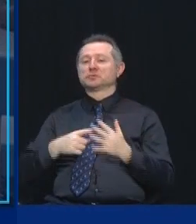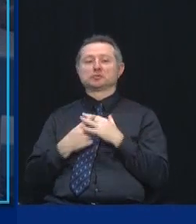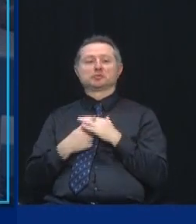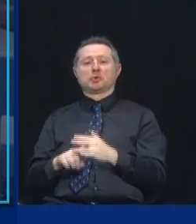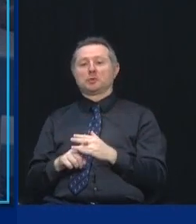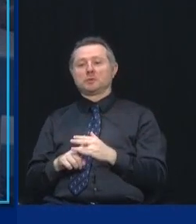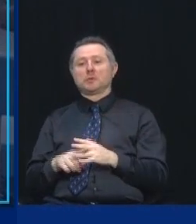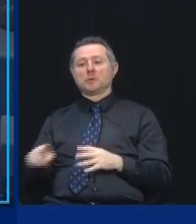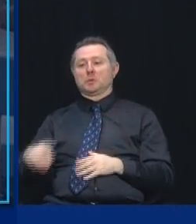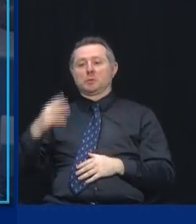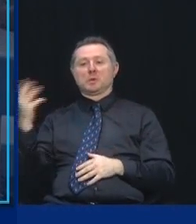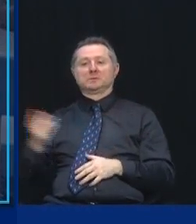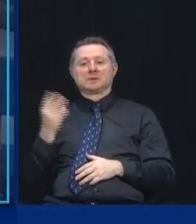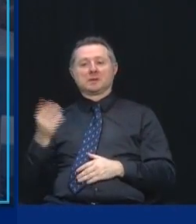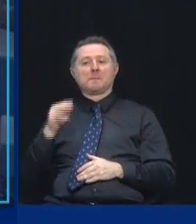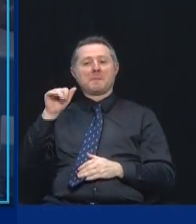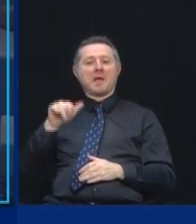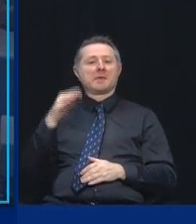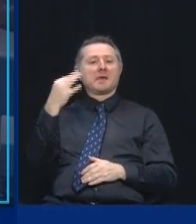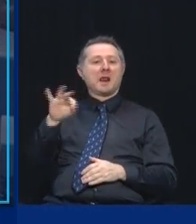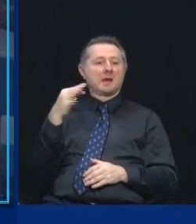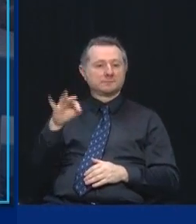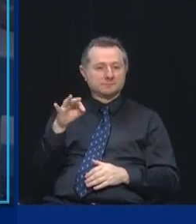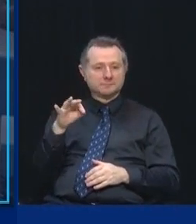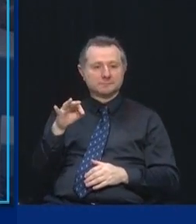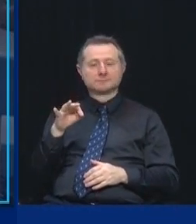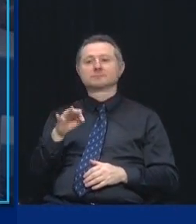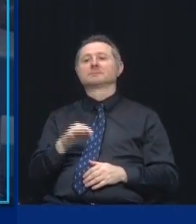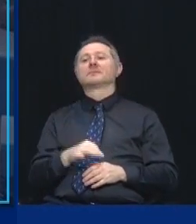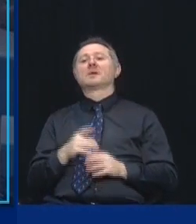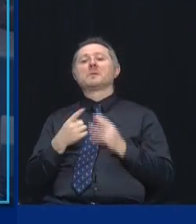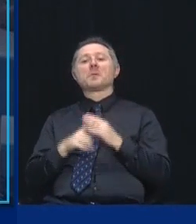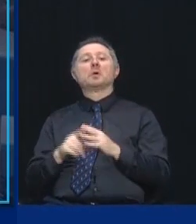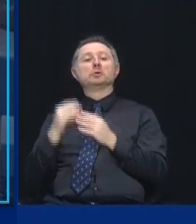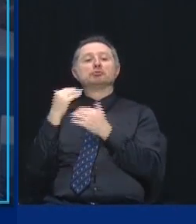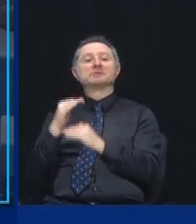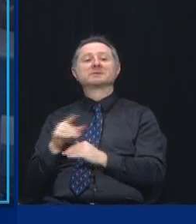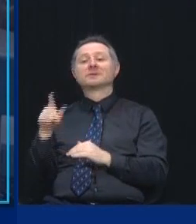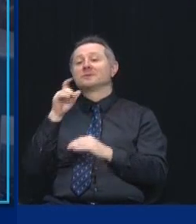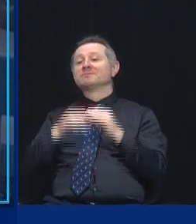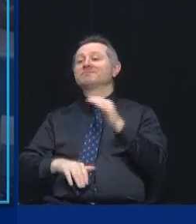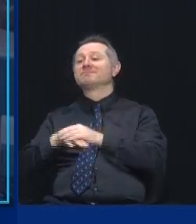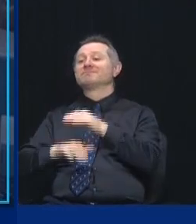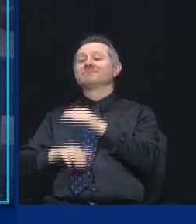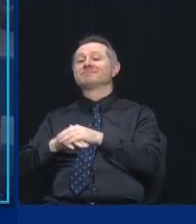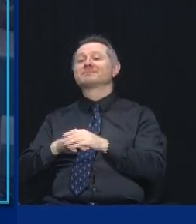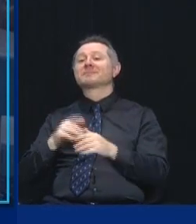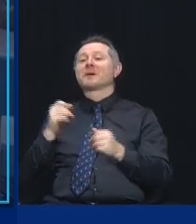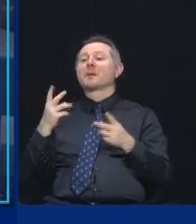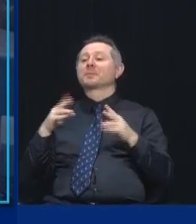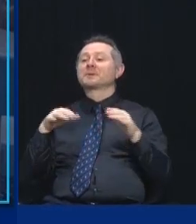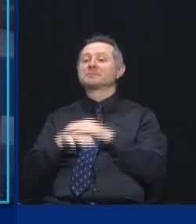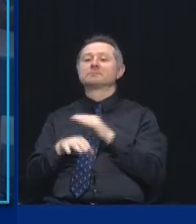THE TRISTATE AREA. AND WHAT WE'VE AGREED ON ORIGINALLY COORDINATED BASIS,